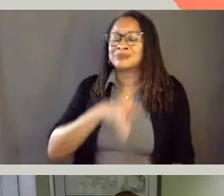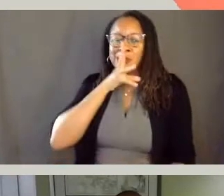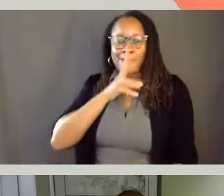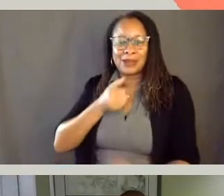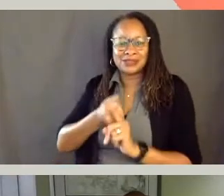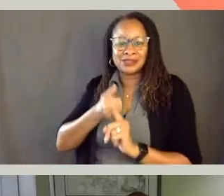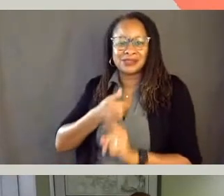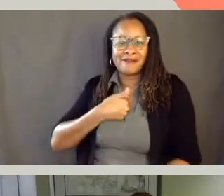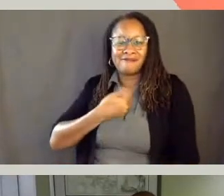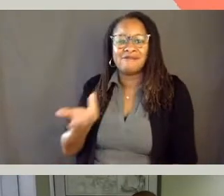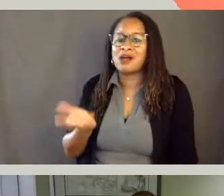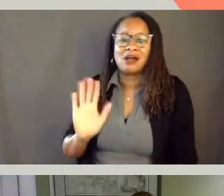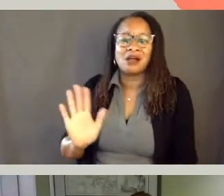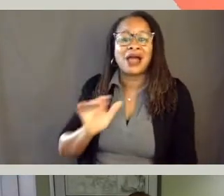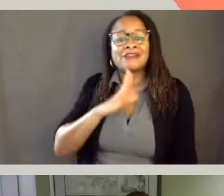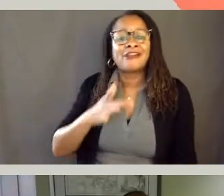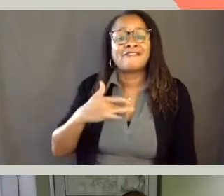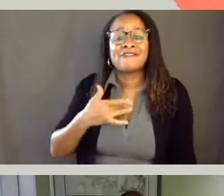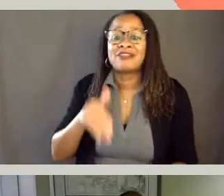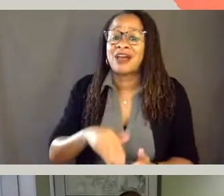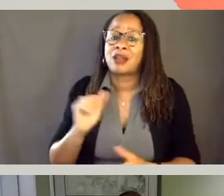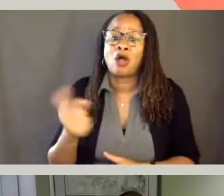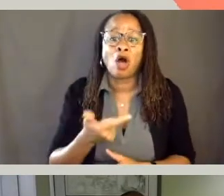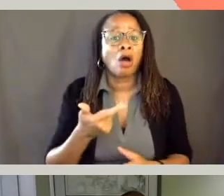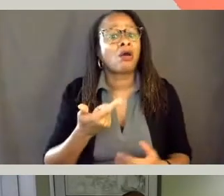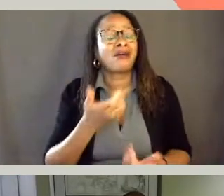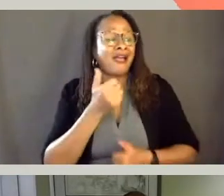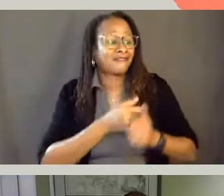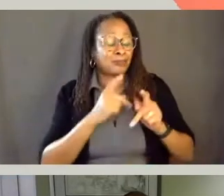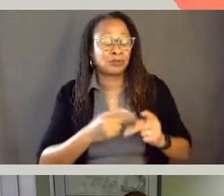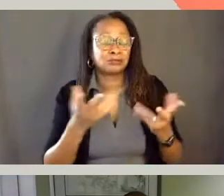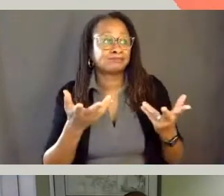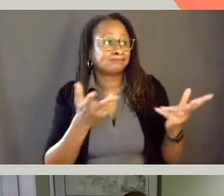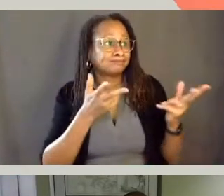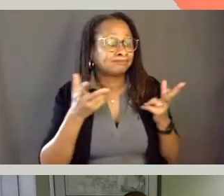I just never felt that at all. And I got to give the co-directors and the producer